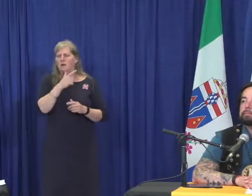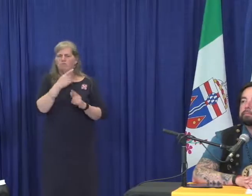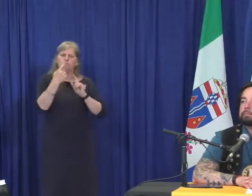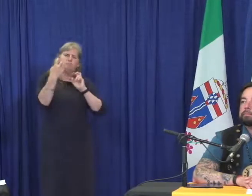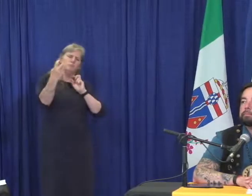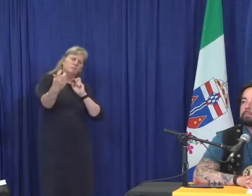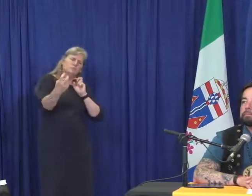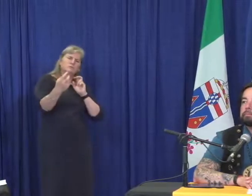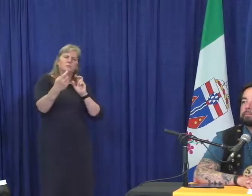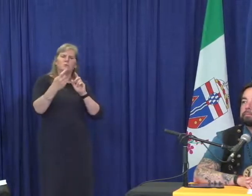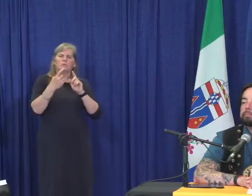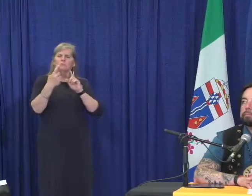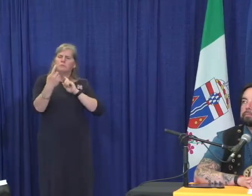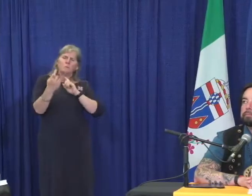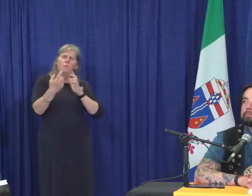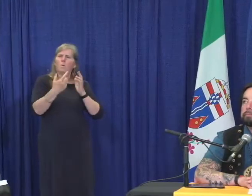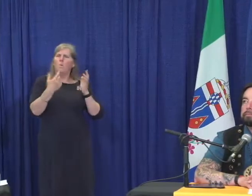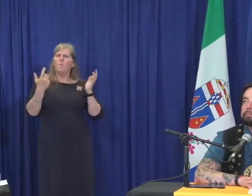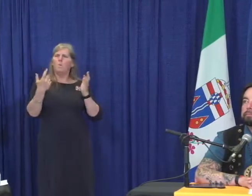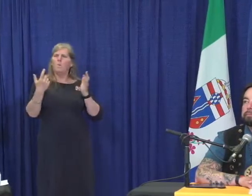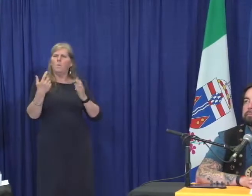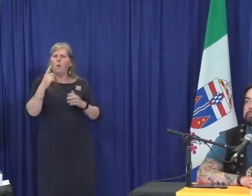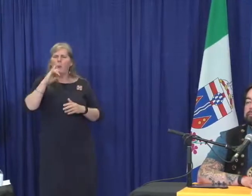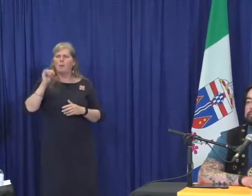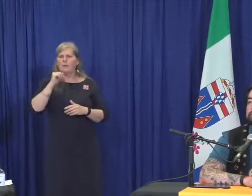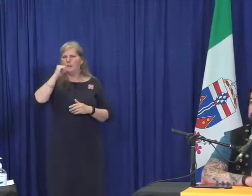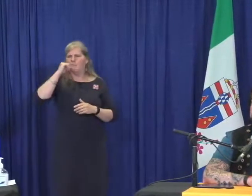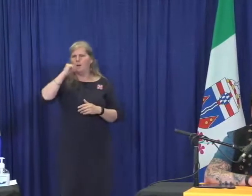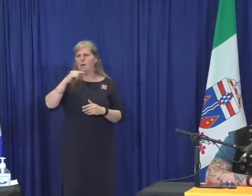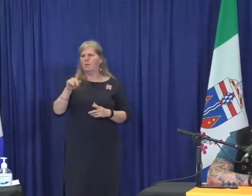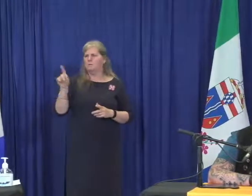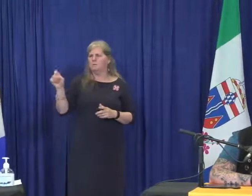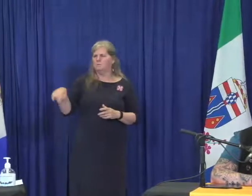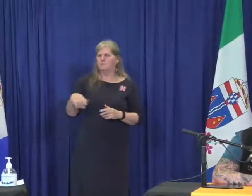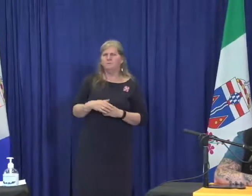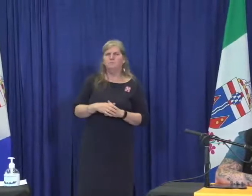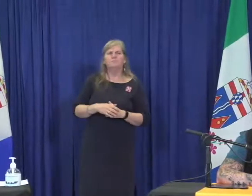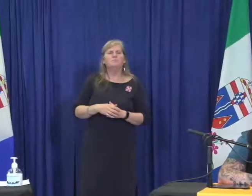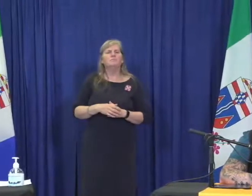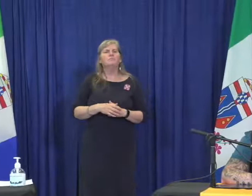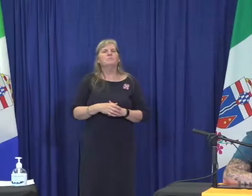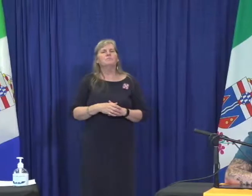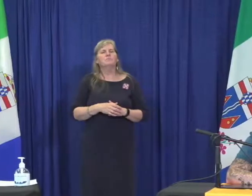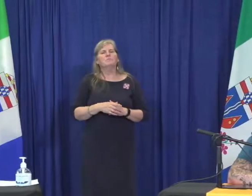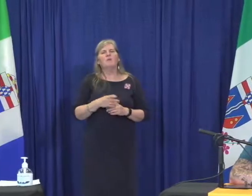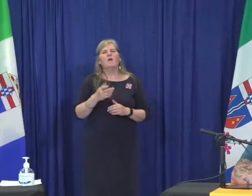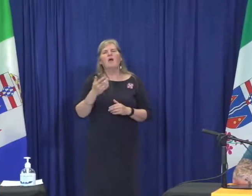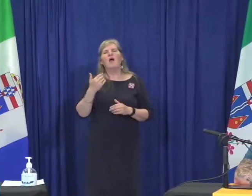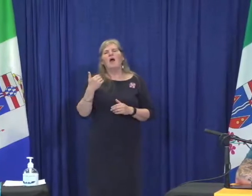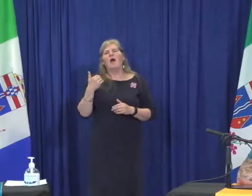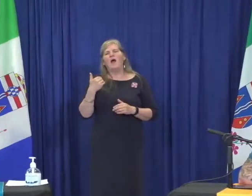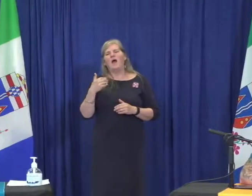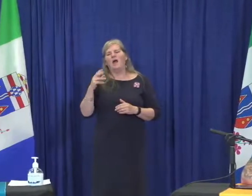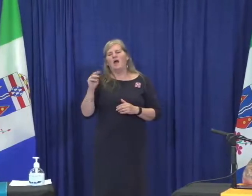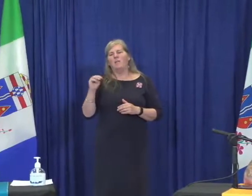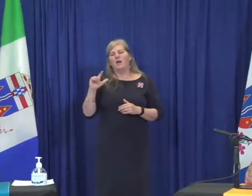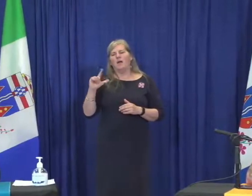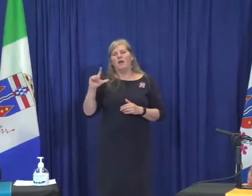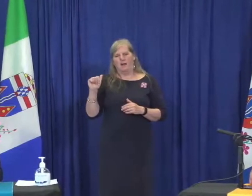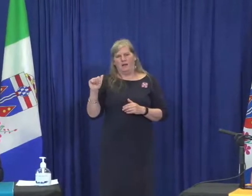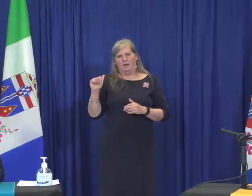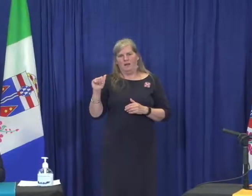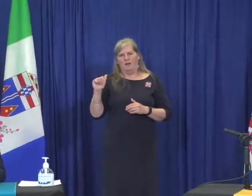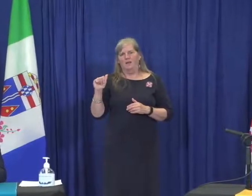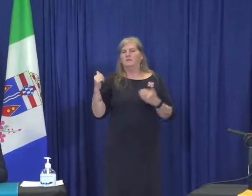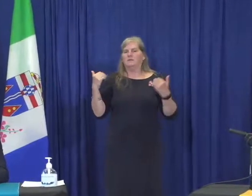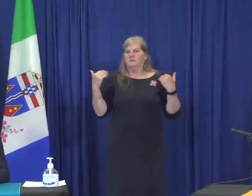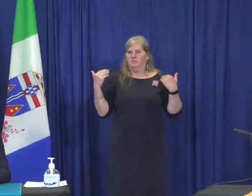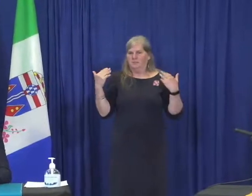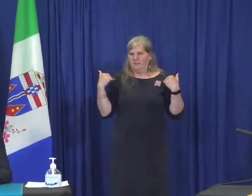distancing.